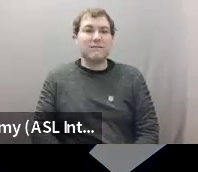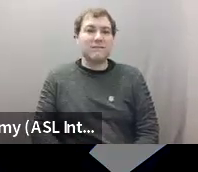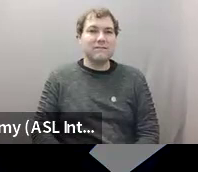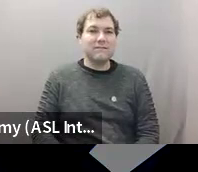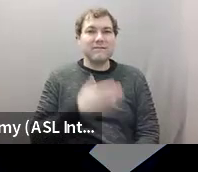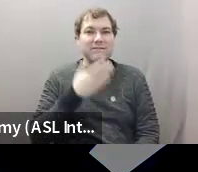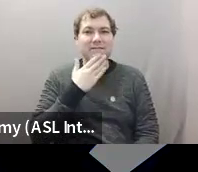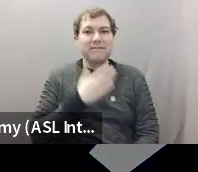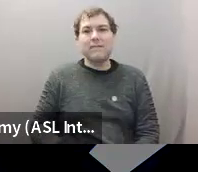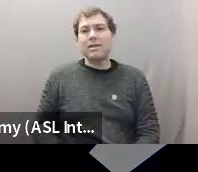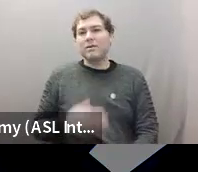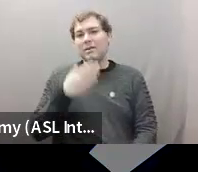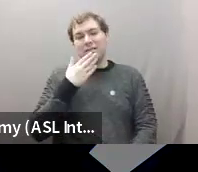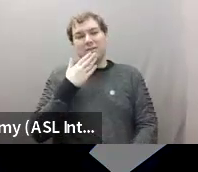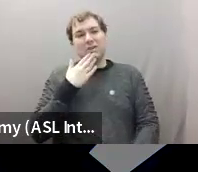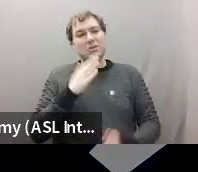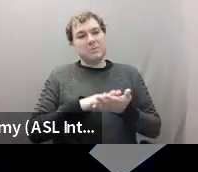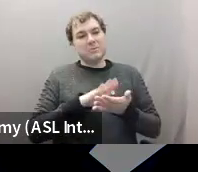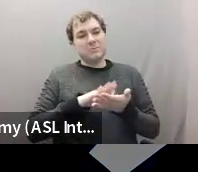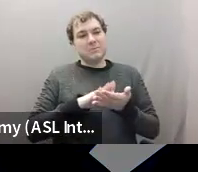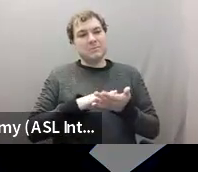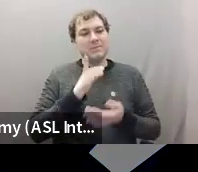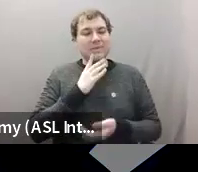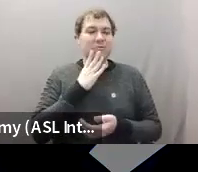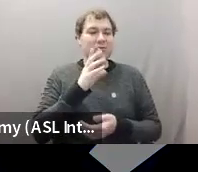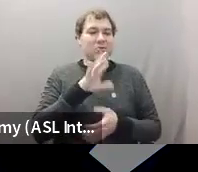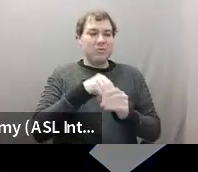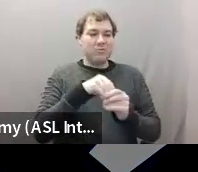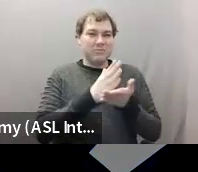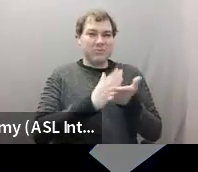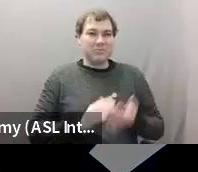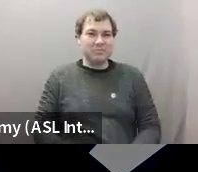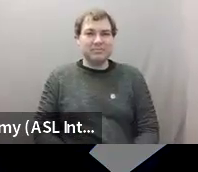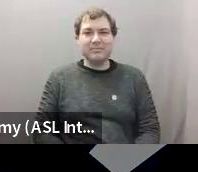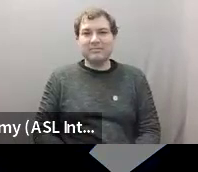Linda Pogue: Thank you for the flattery, James. I appreciate it. Thanks for doing your part. Linda Pogue: Miss Linda.